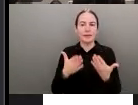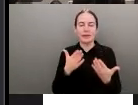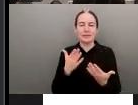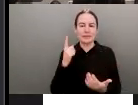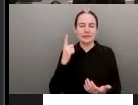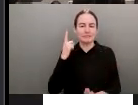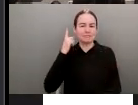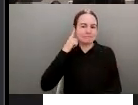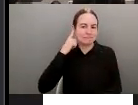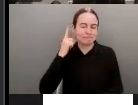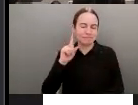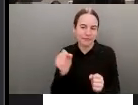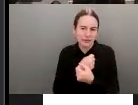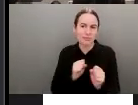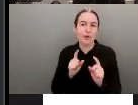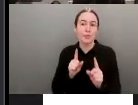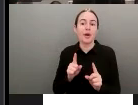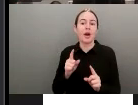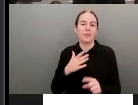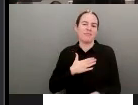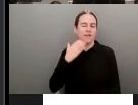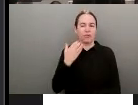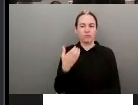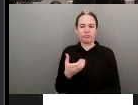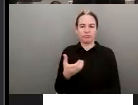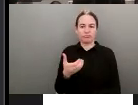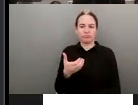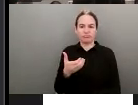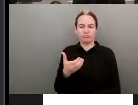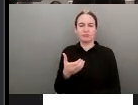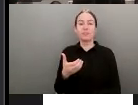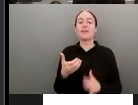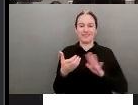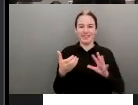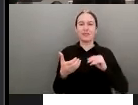my phone vibrated, it means it took screenshot.